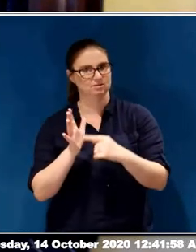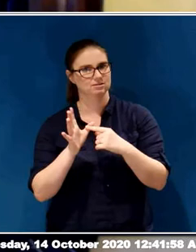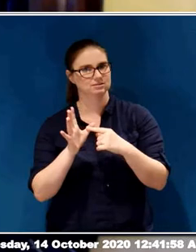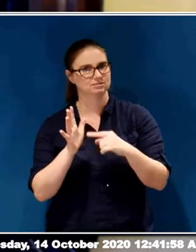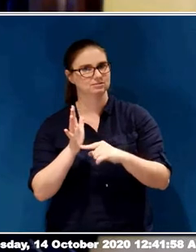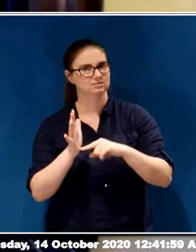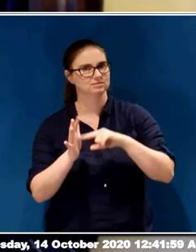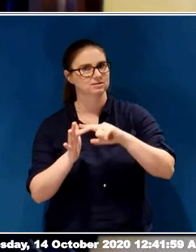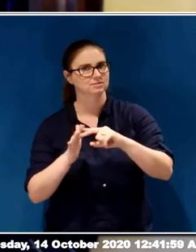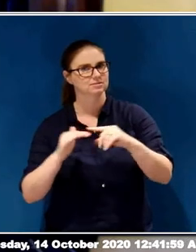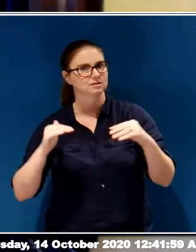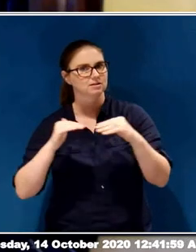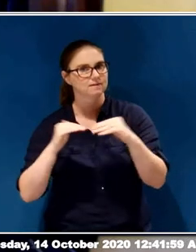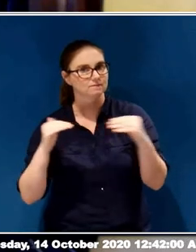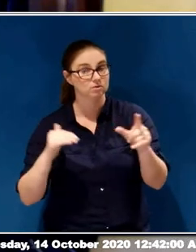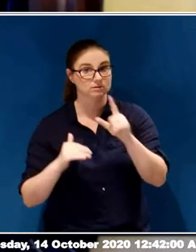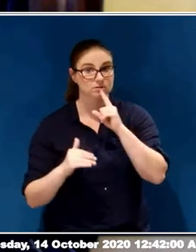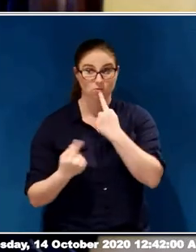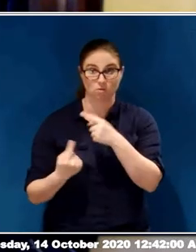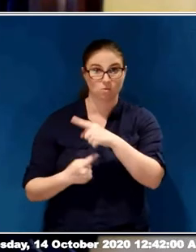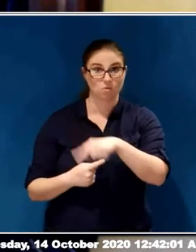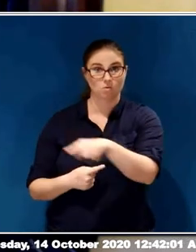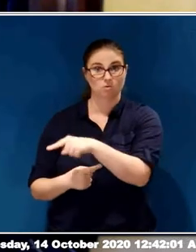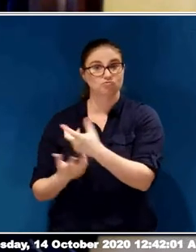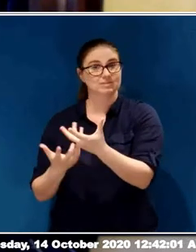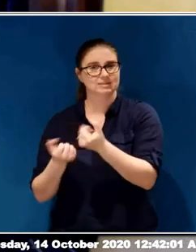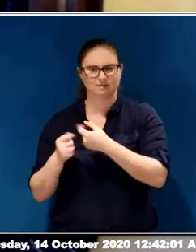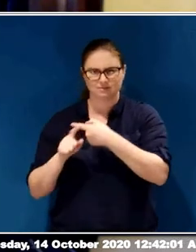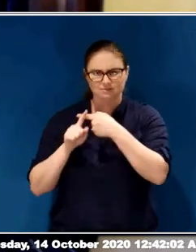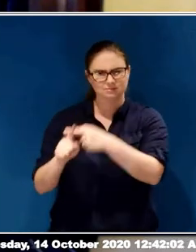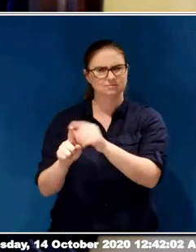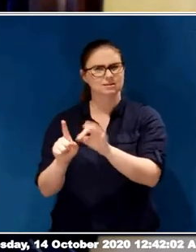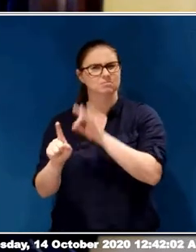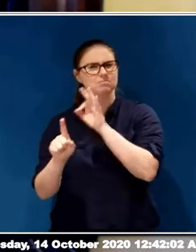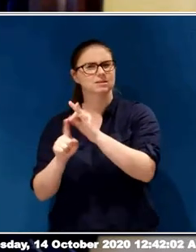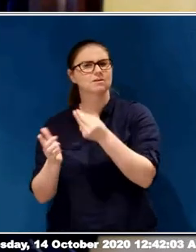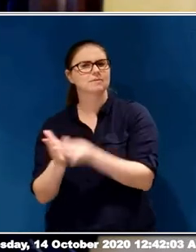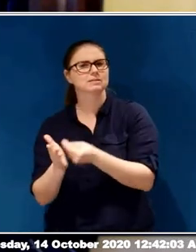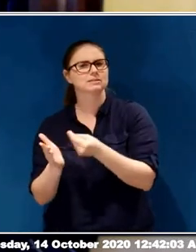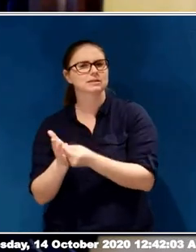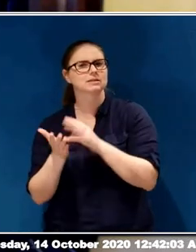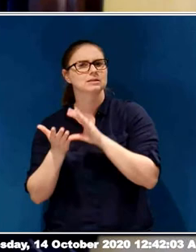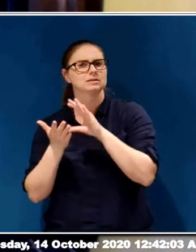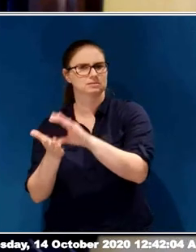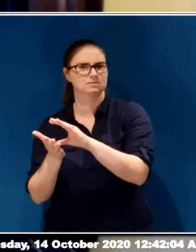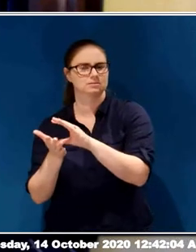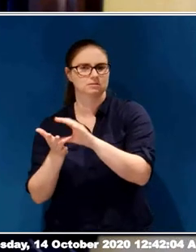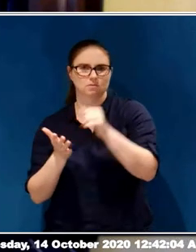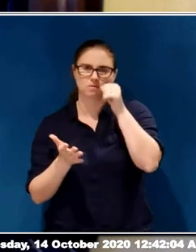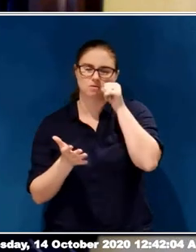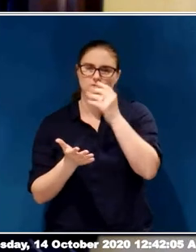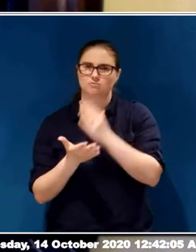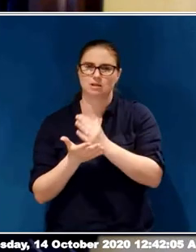targeted funding. And we know that that is a very small subset of students with a disability.